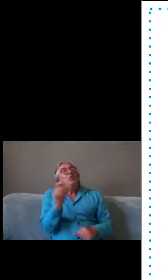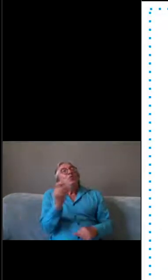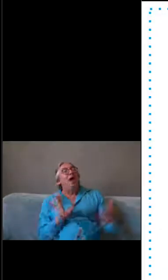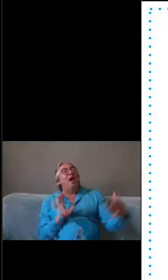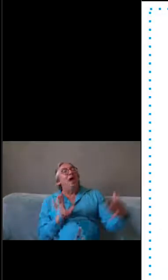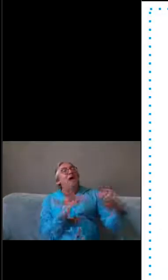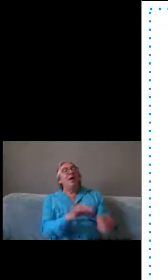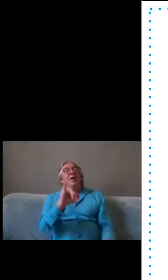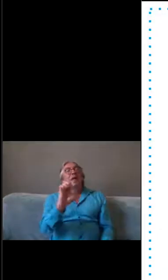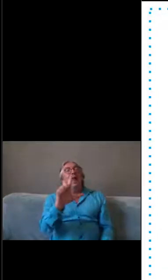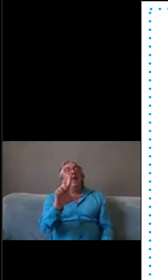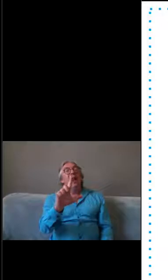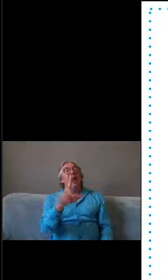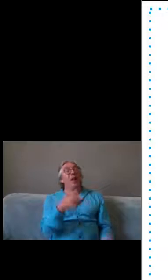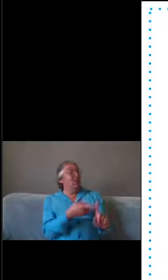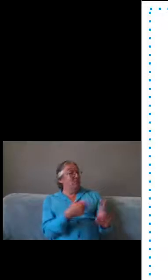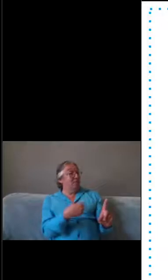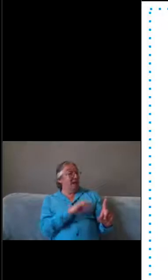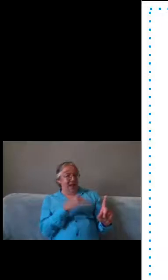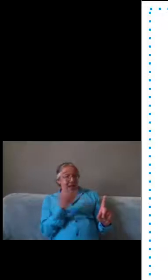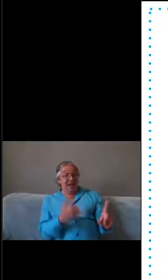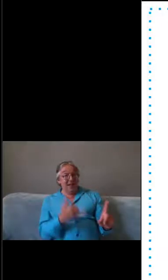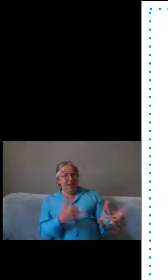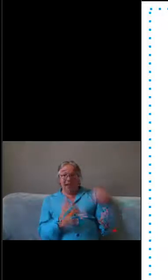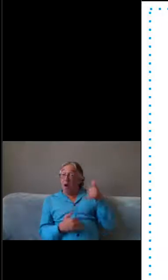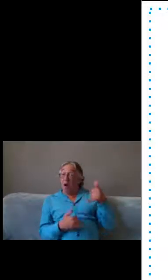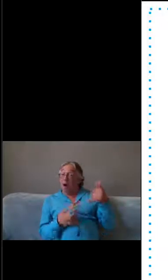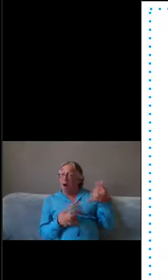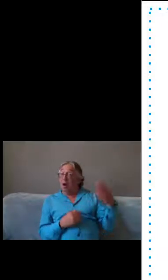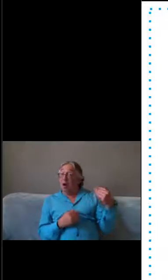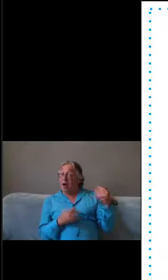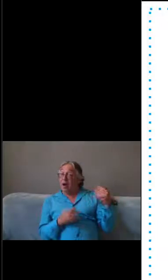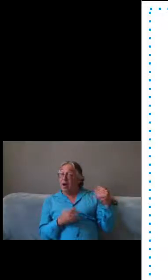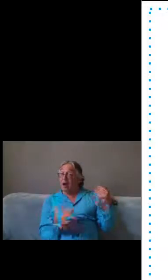with the other colleges, the two other institutions.